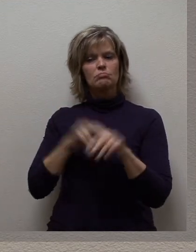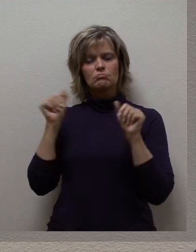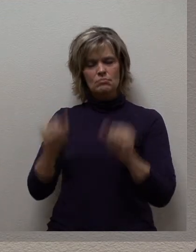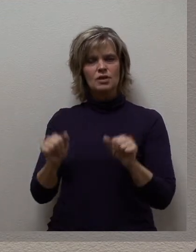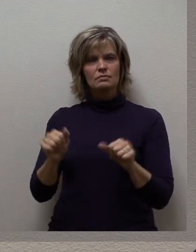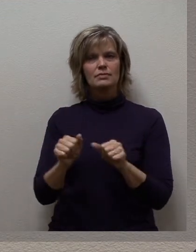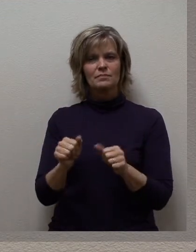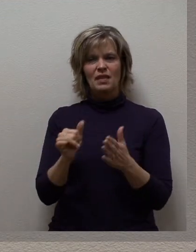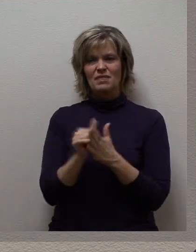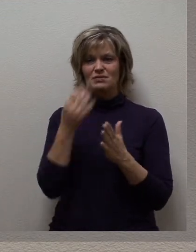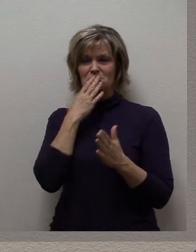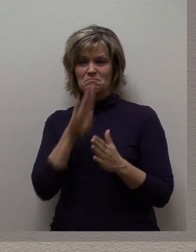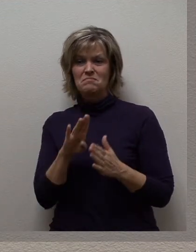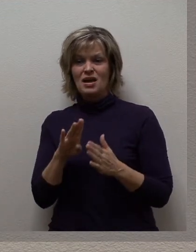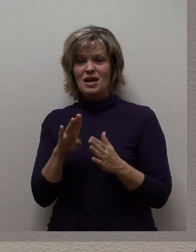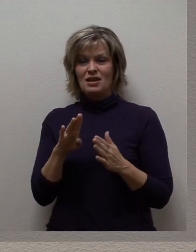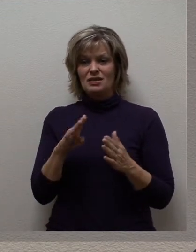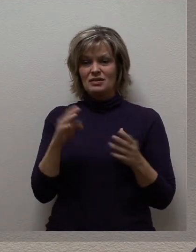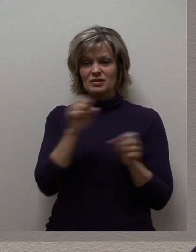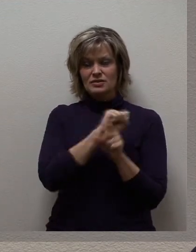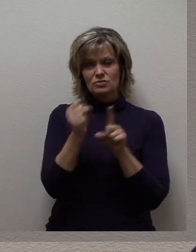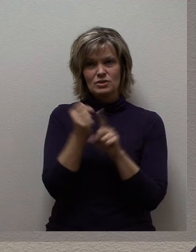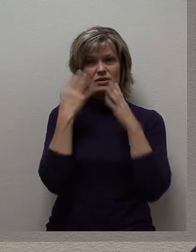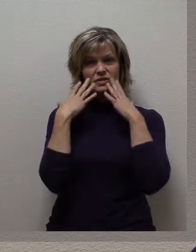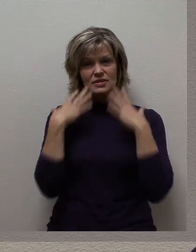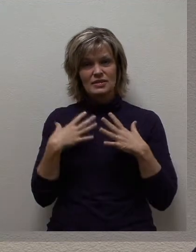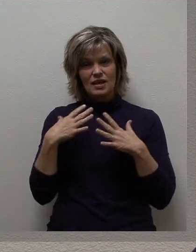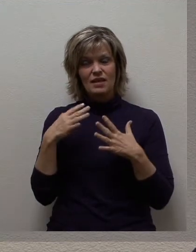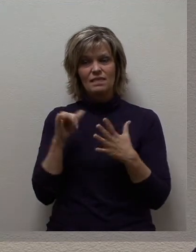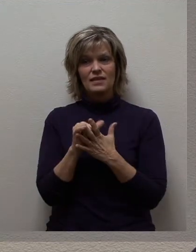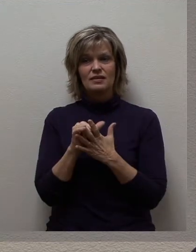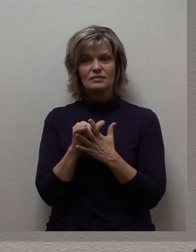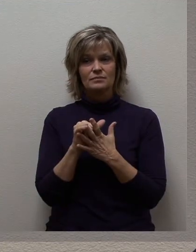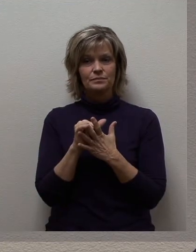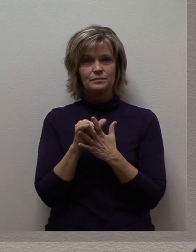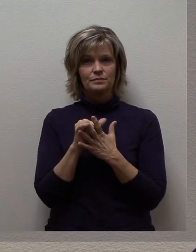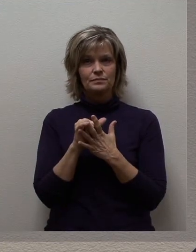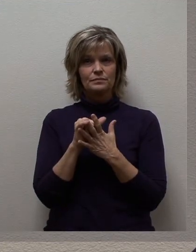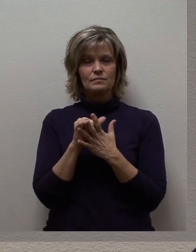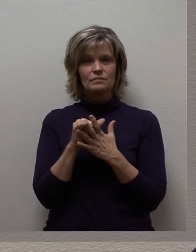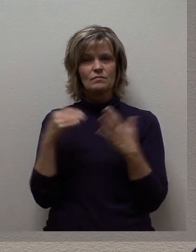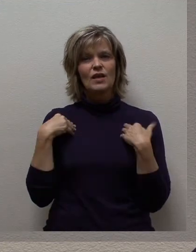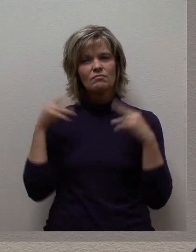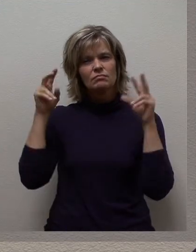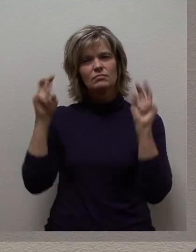It's bad enough that, and sad enough that they have issues